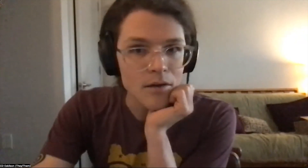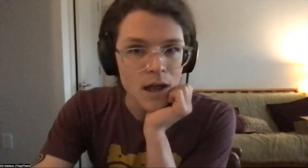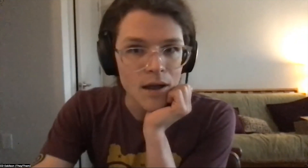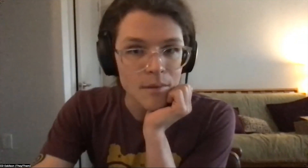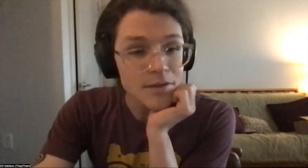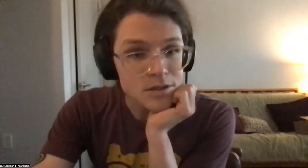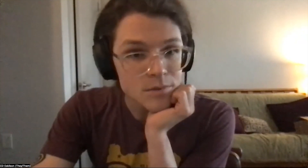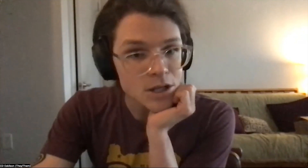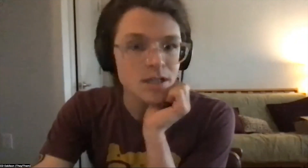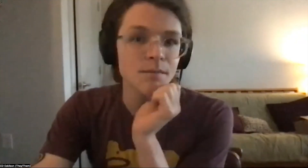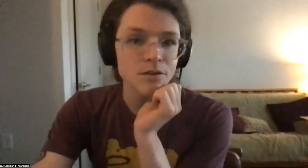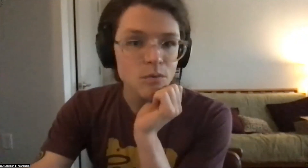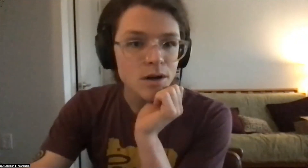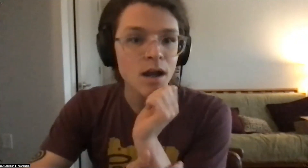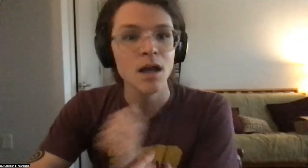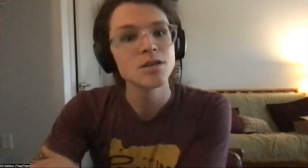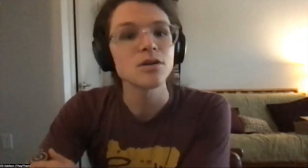bit about—um, about this project and about the work.